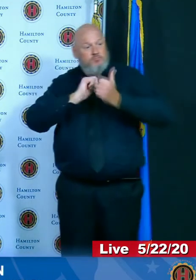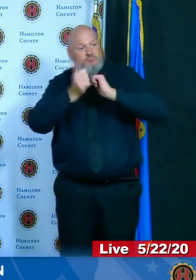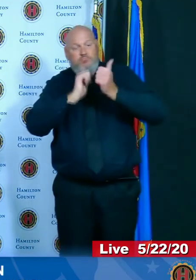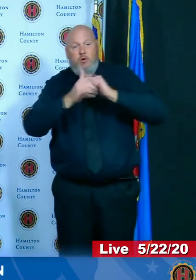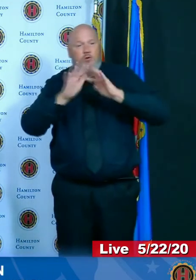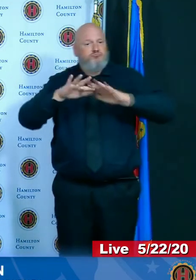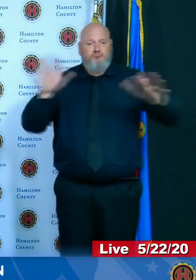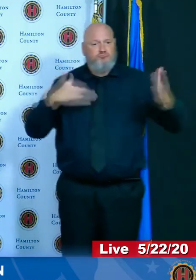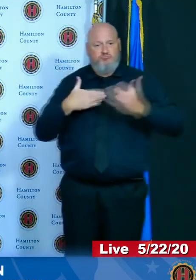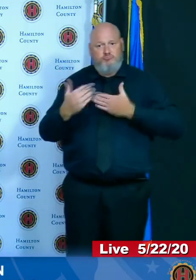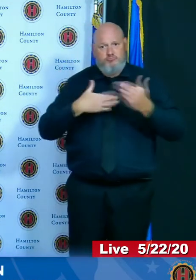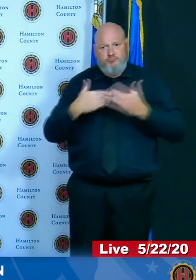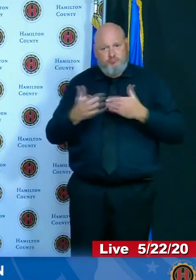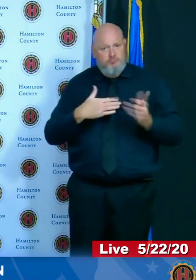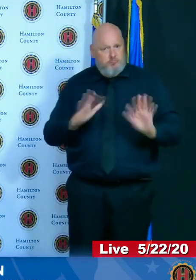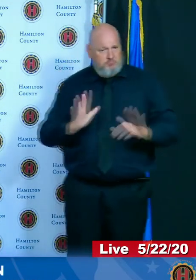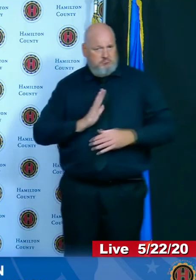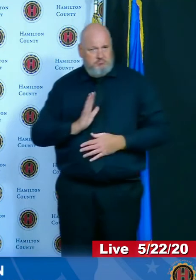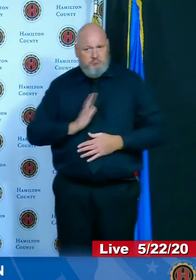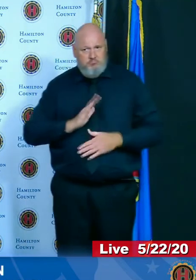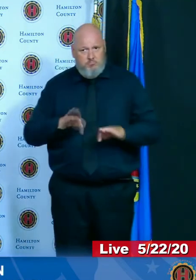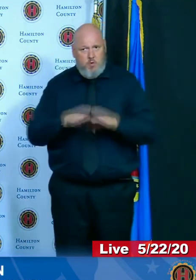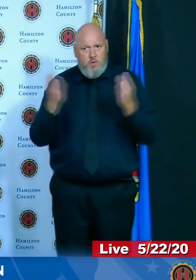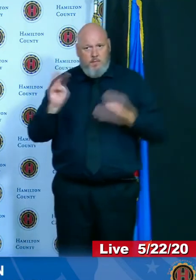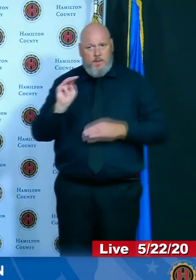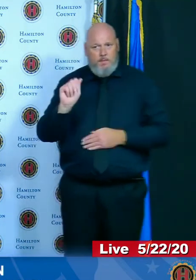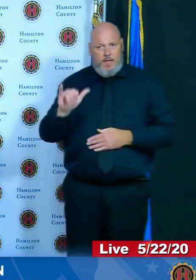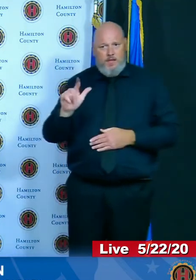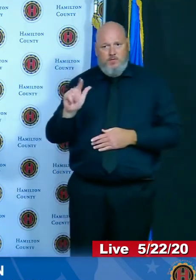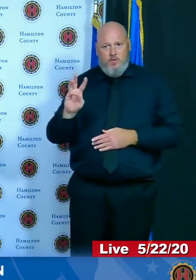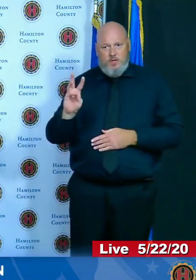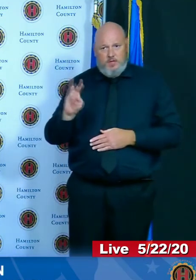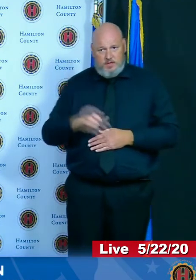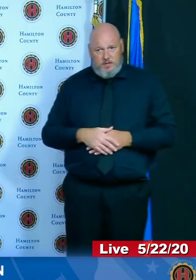change announced yesterday was on June 1st wedding receptions and banquet halls